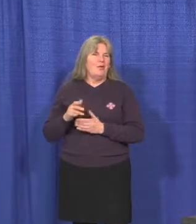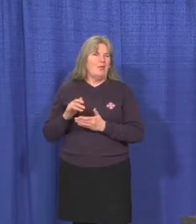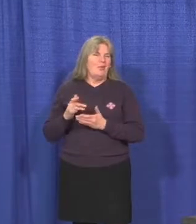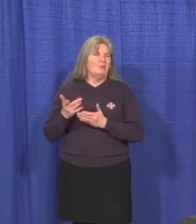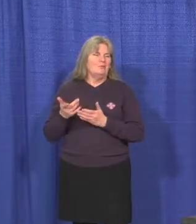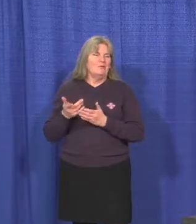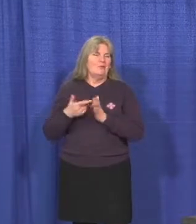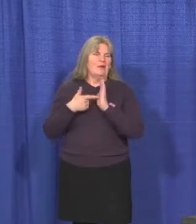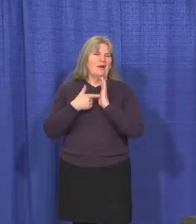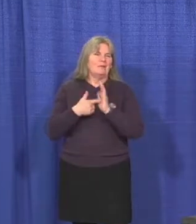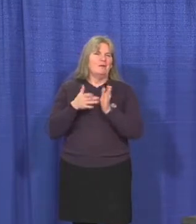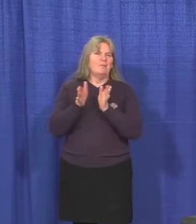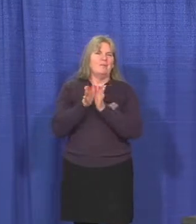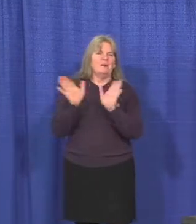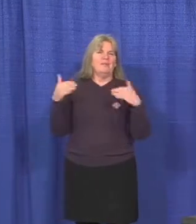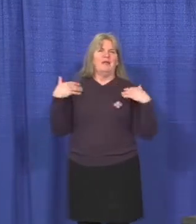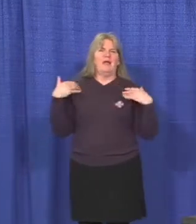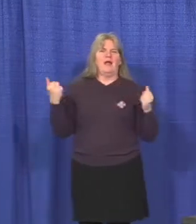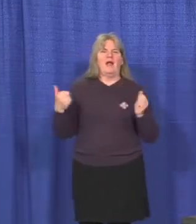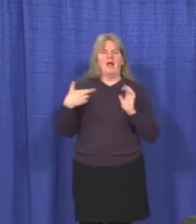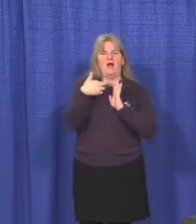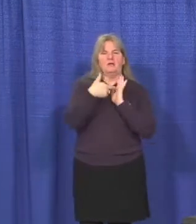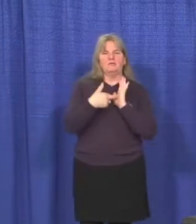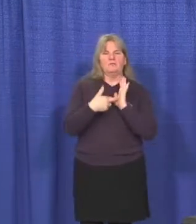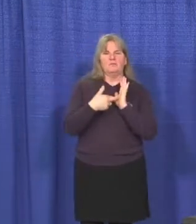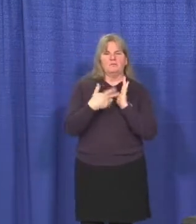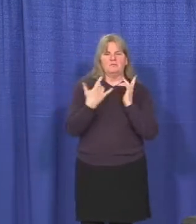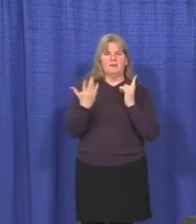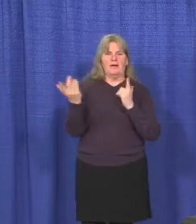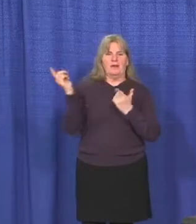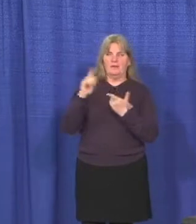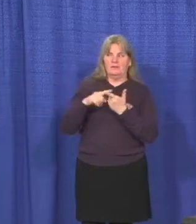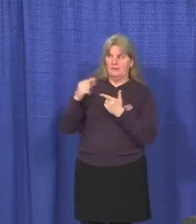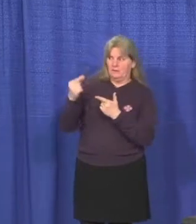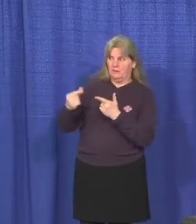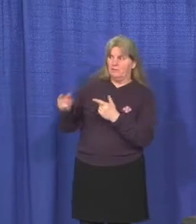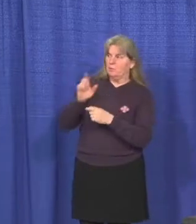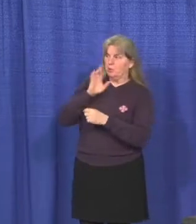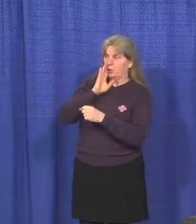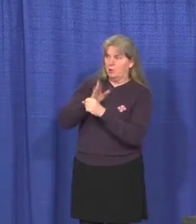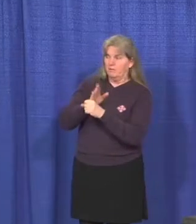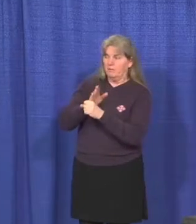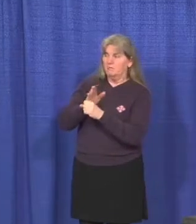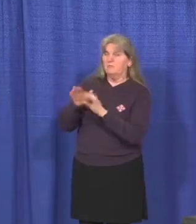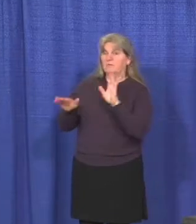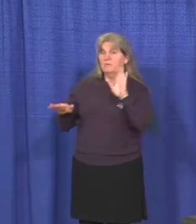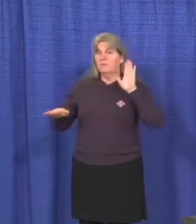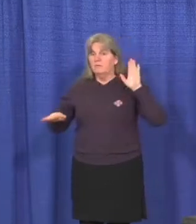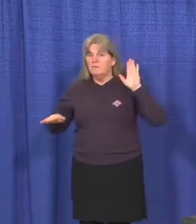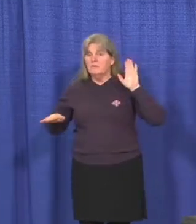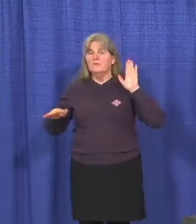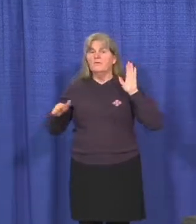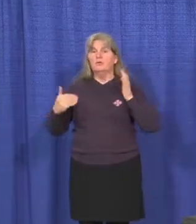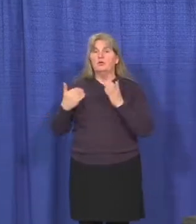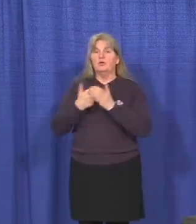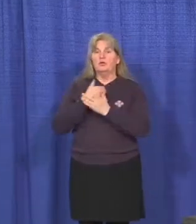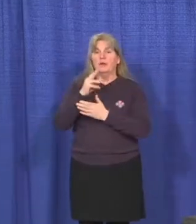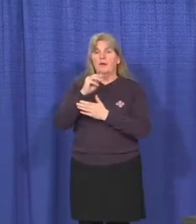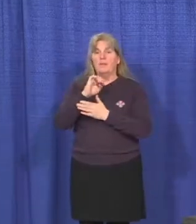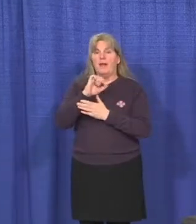Those sorts of decisions usually will await the swearing In Avenue government when I've had